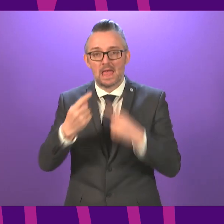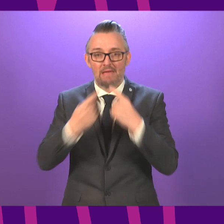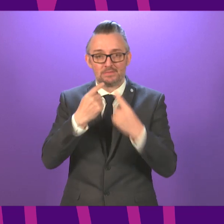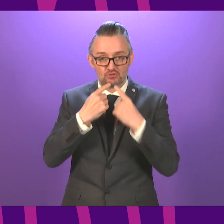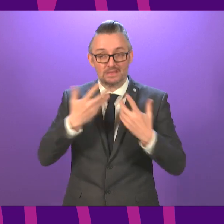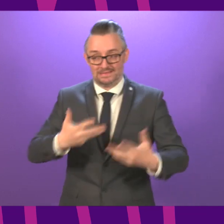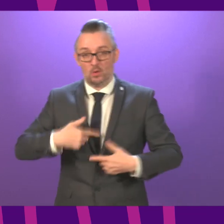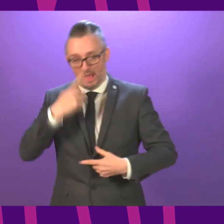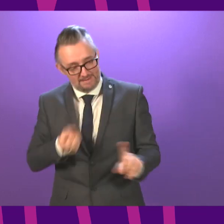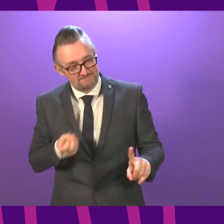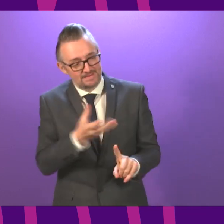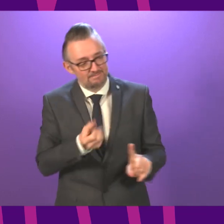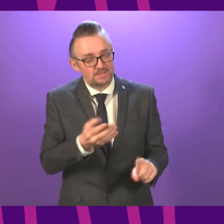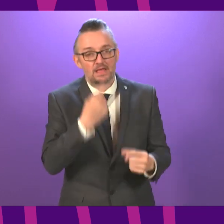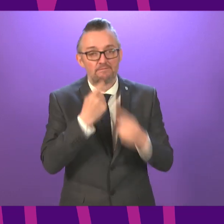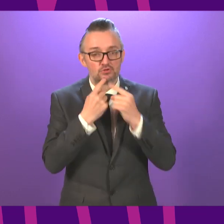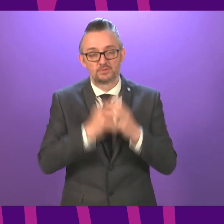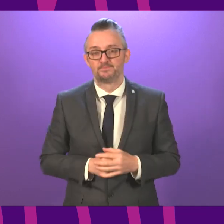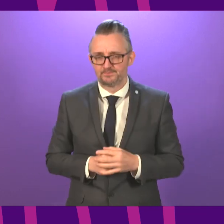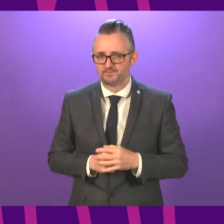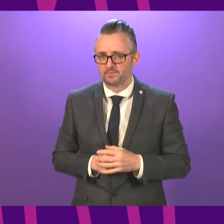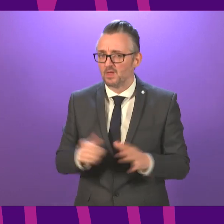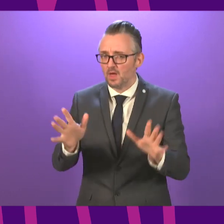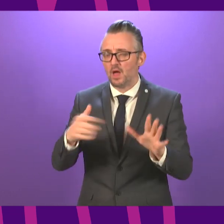We should be mindful of the fact that all those in the front line of our public